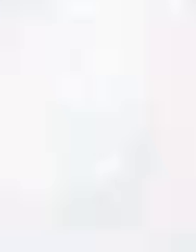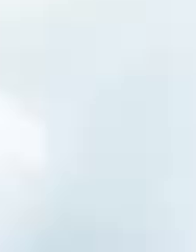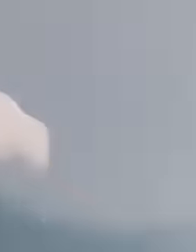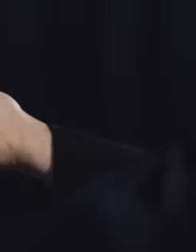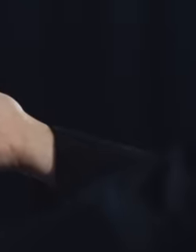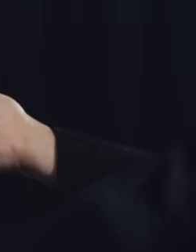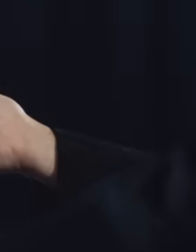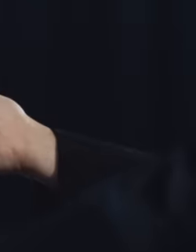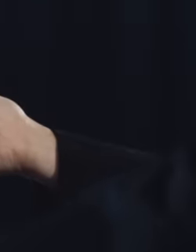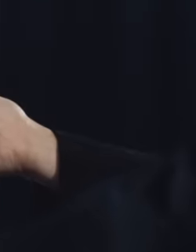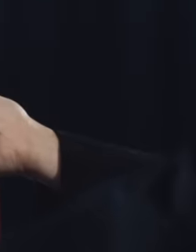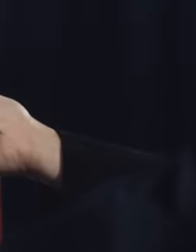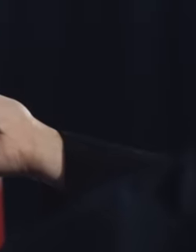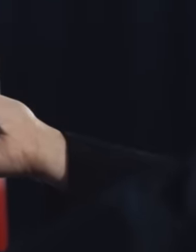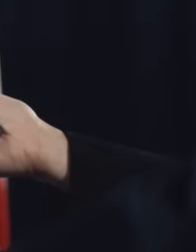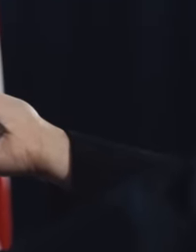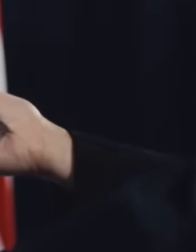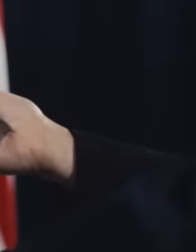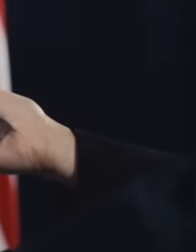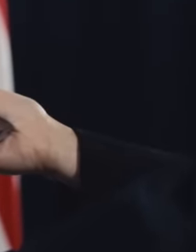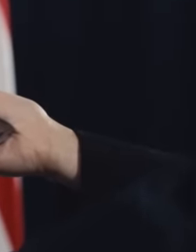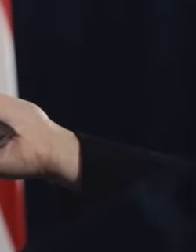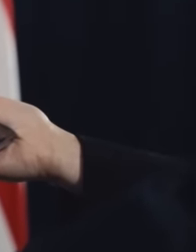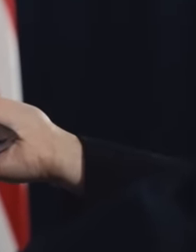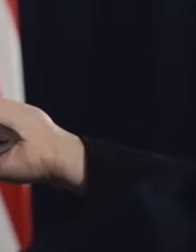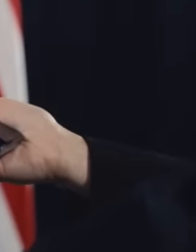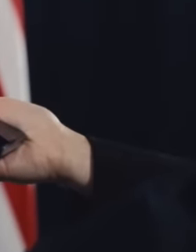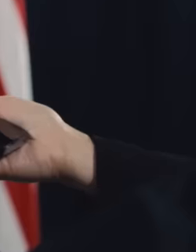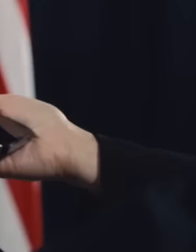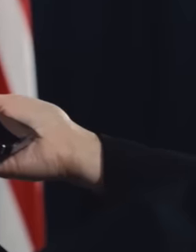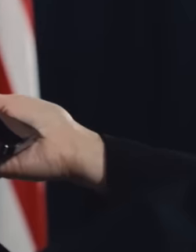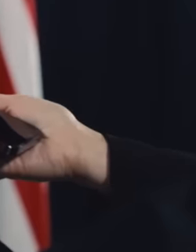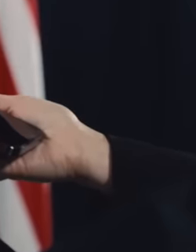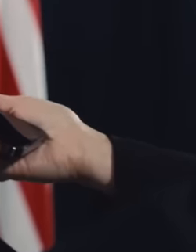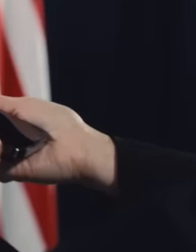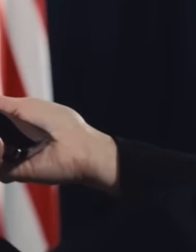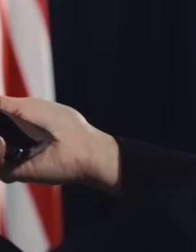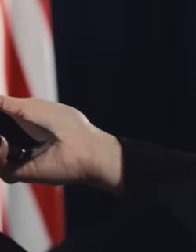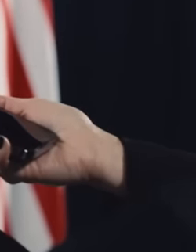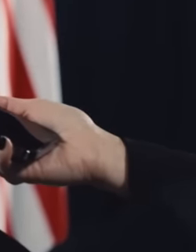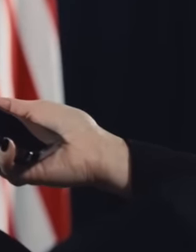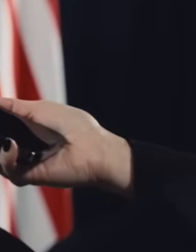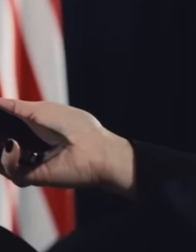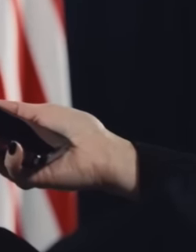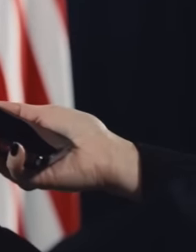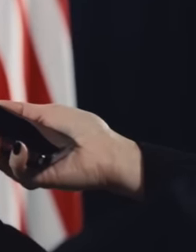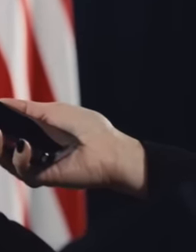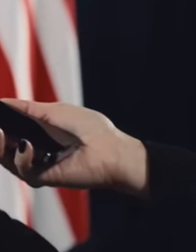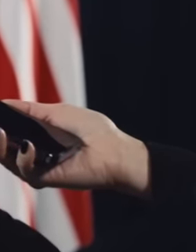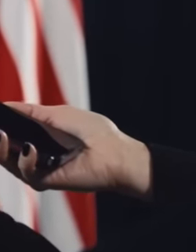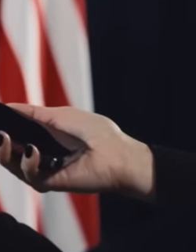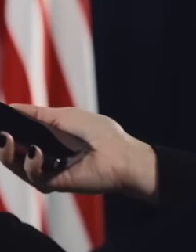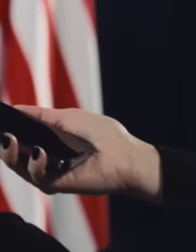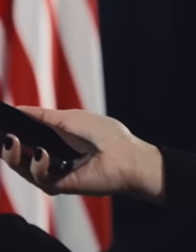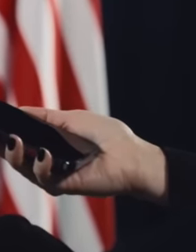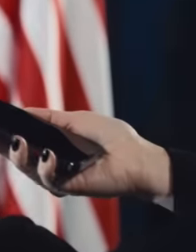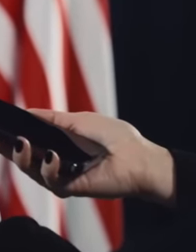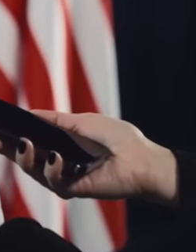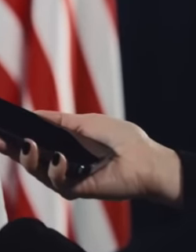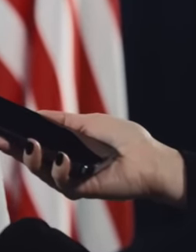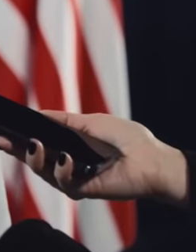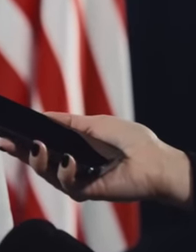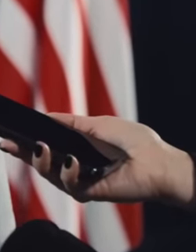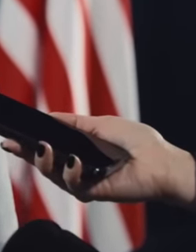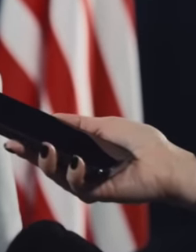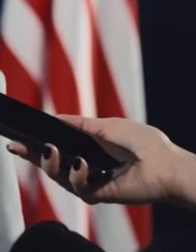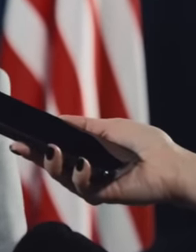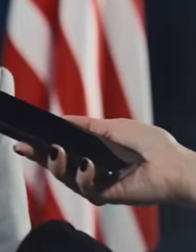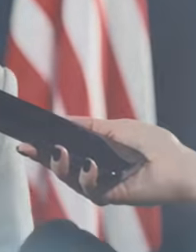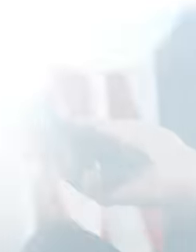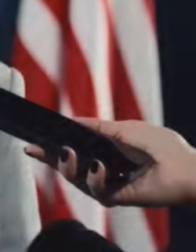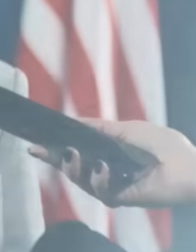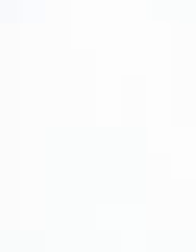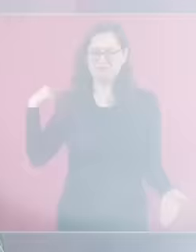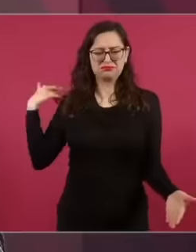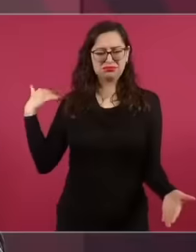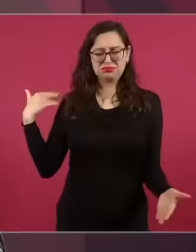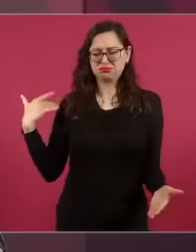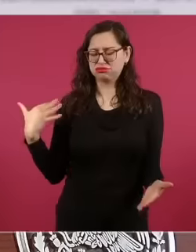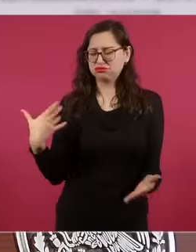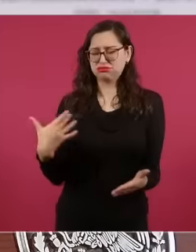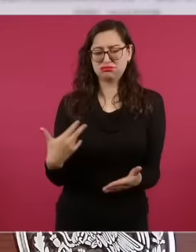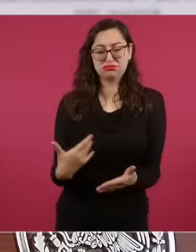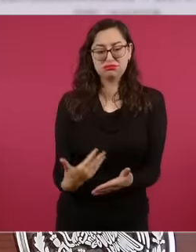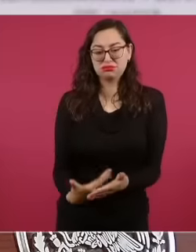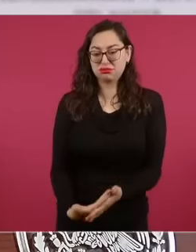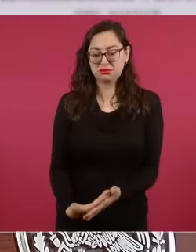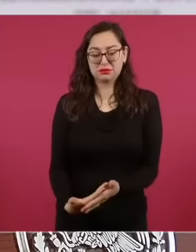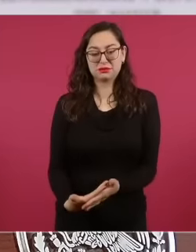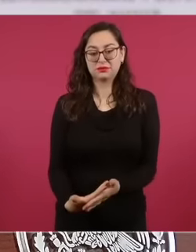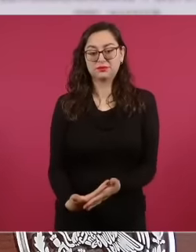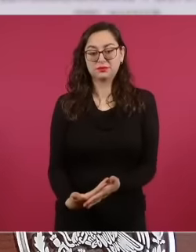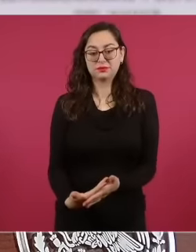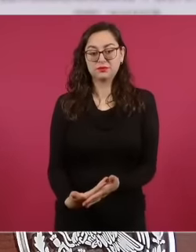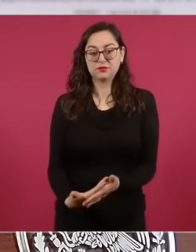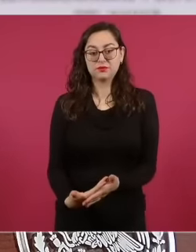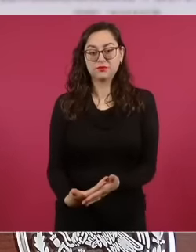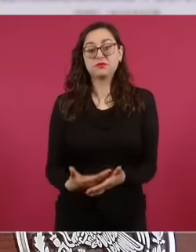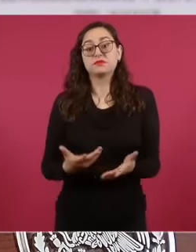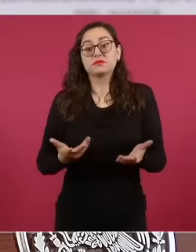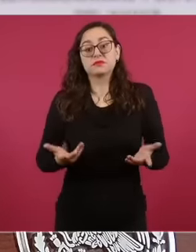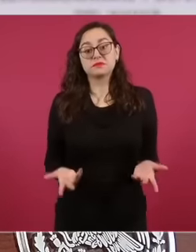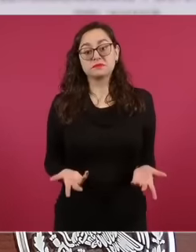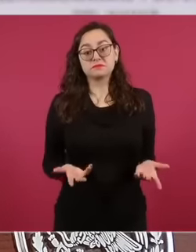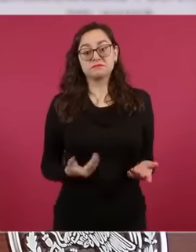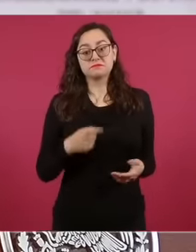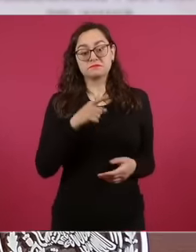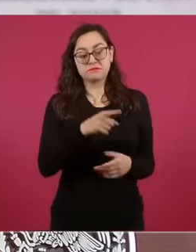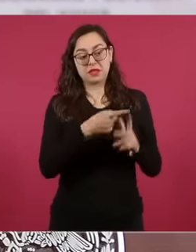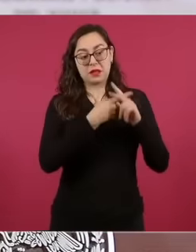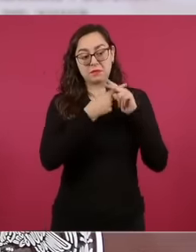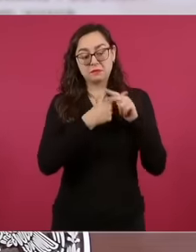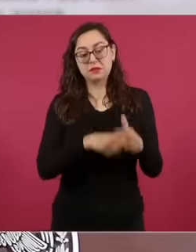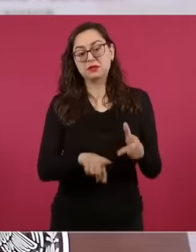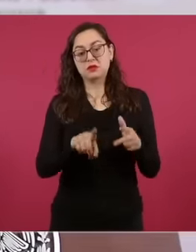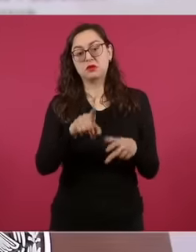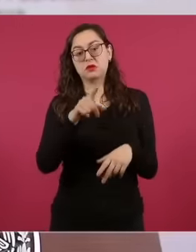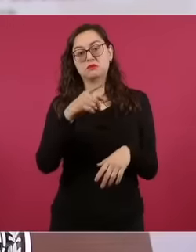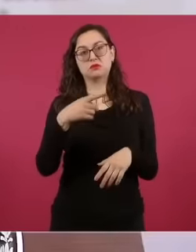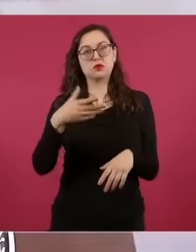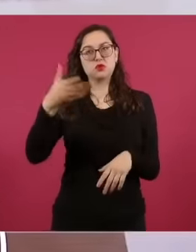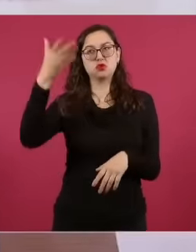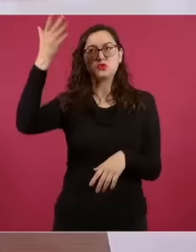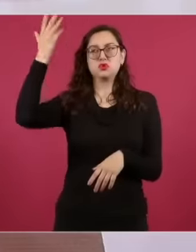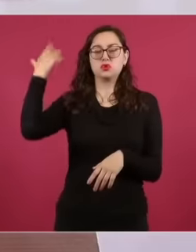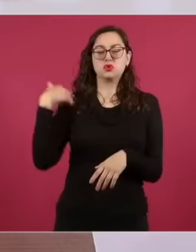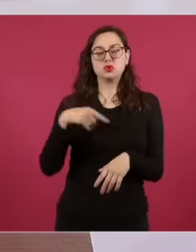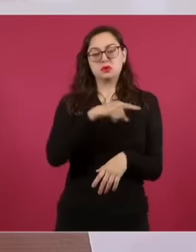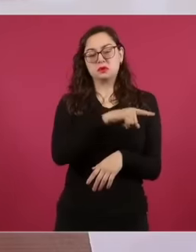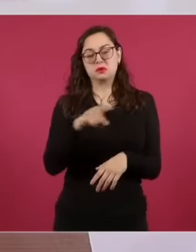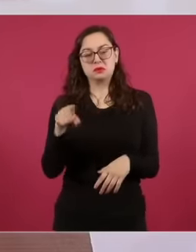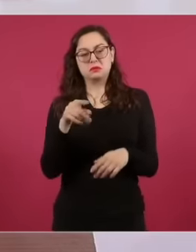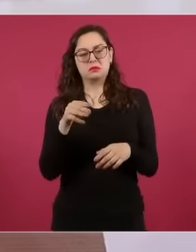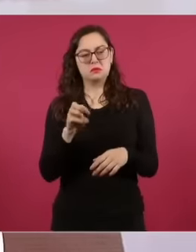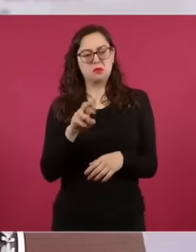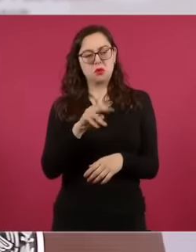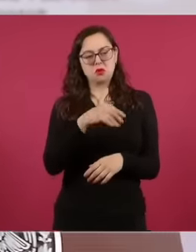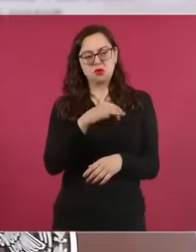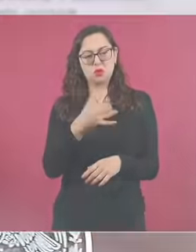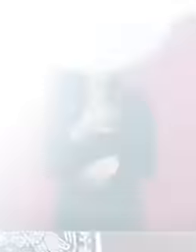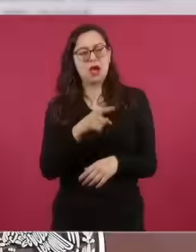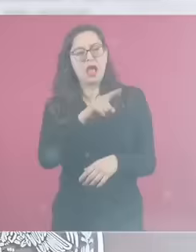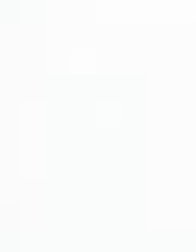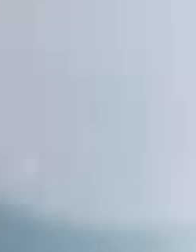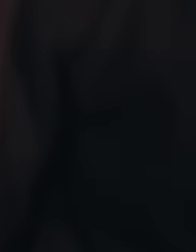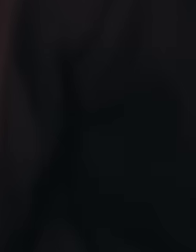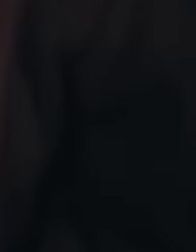interventionist policy throughout America since they define the Monro doctrine and maintain that America